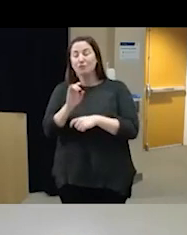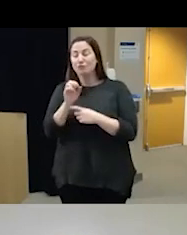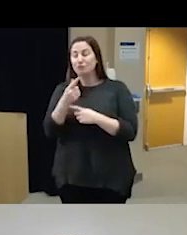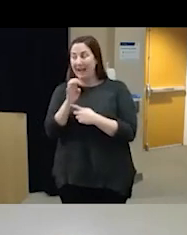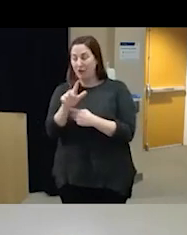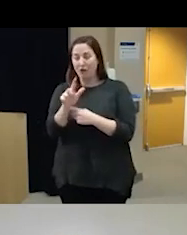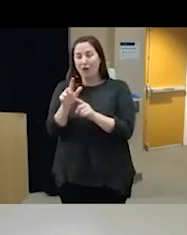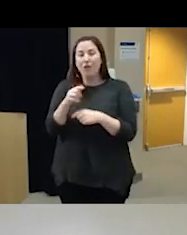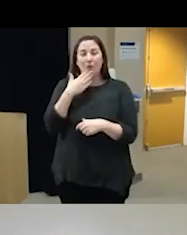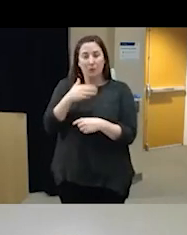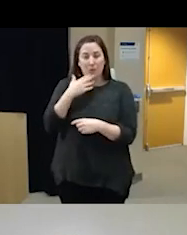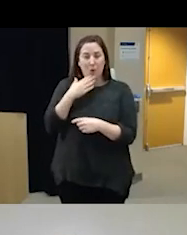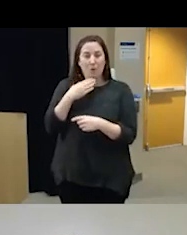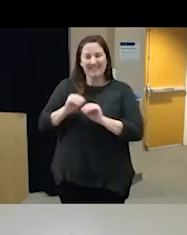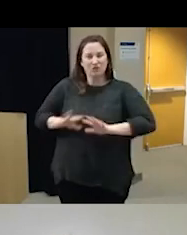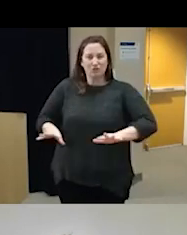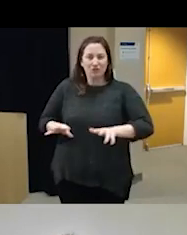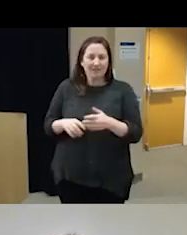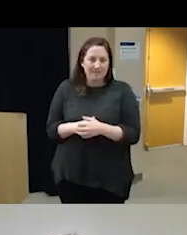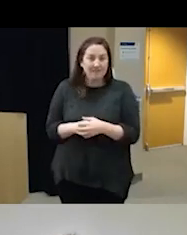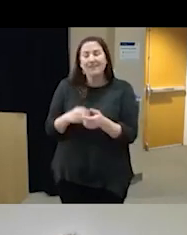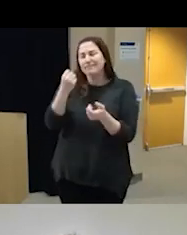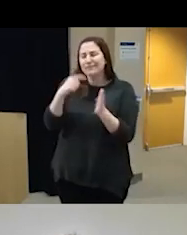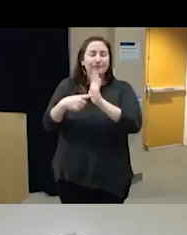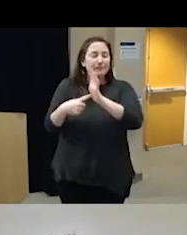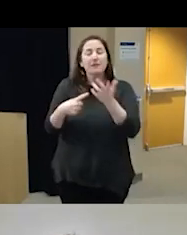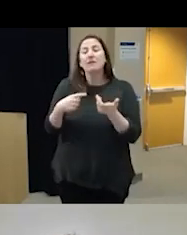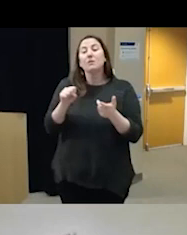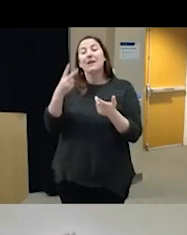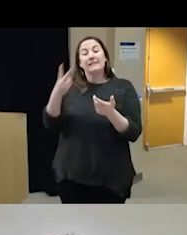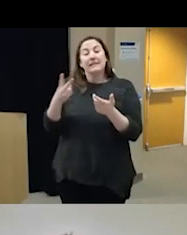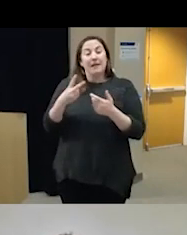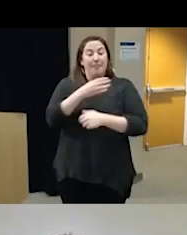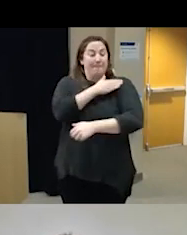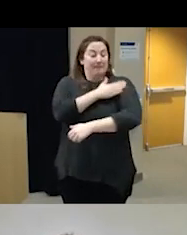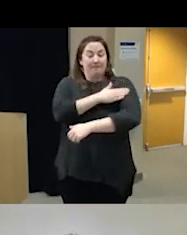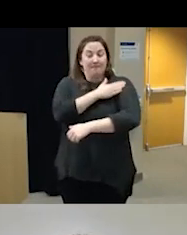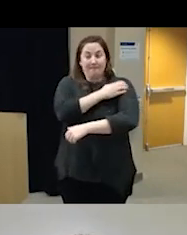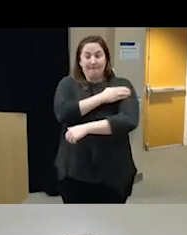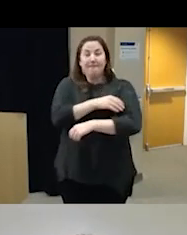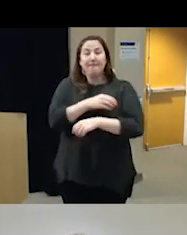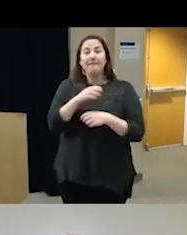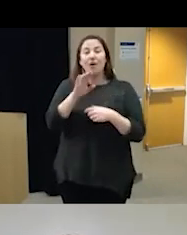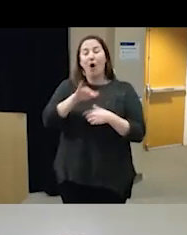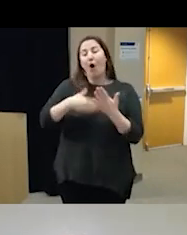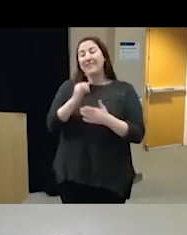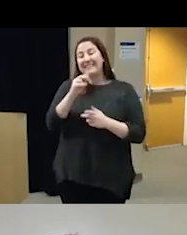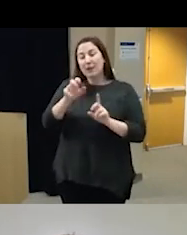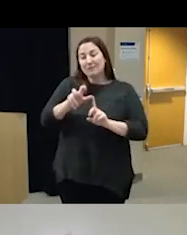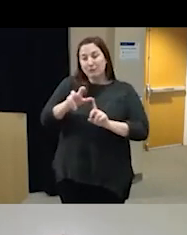Glucose excursions. So here we have the muscle insulin receptors that transport after food.